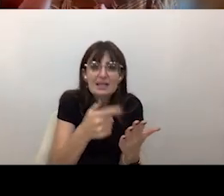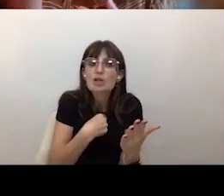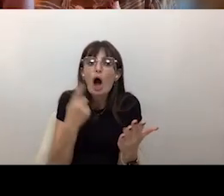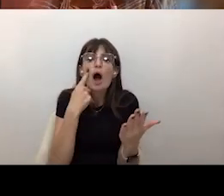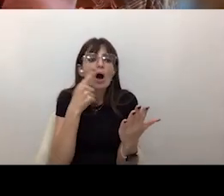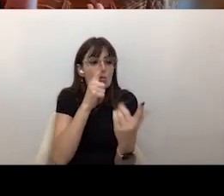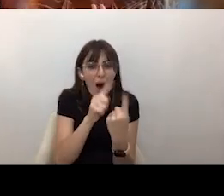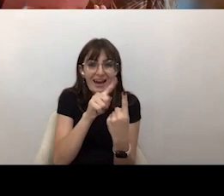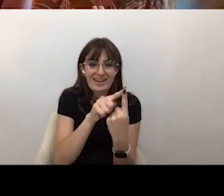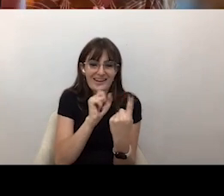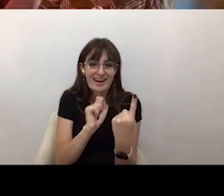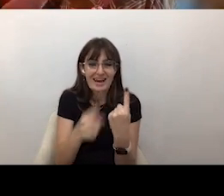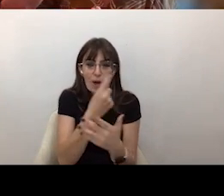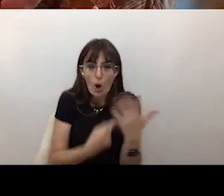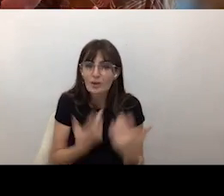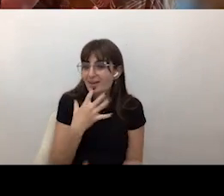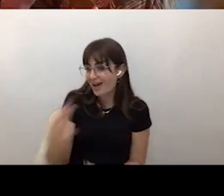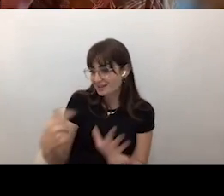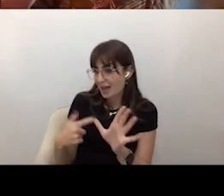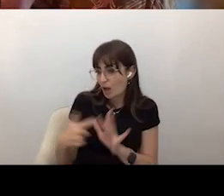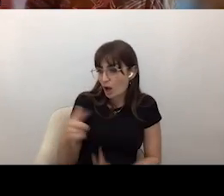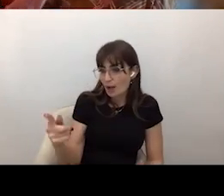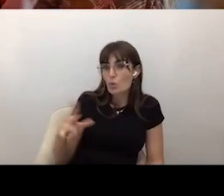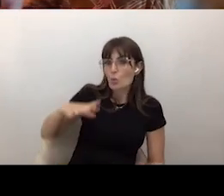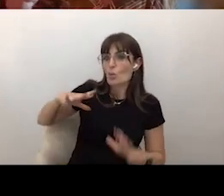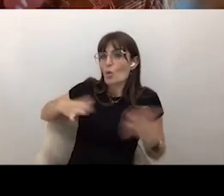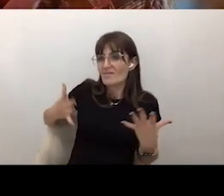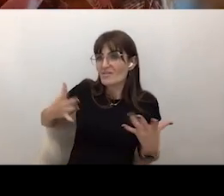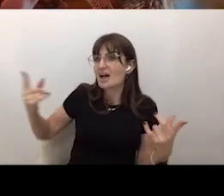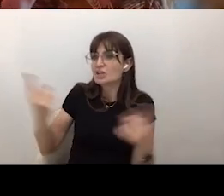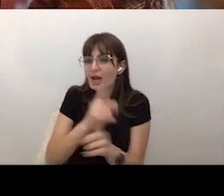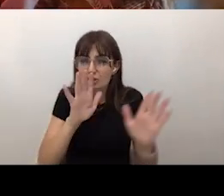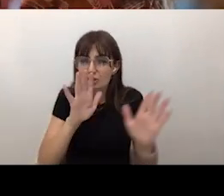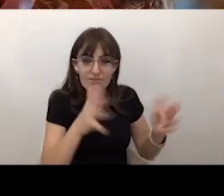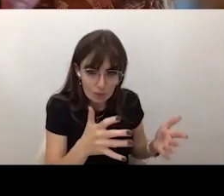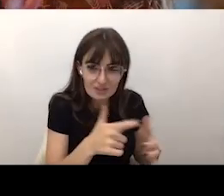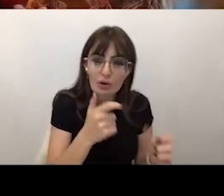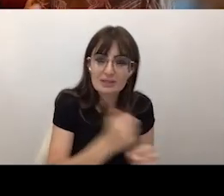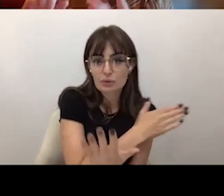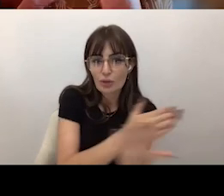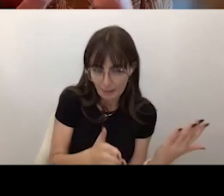and I can ask AI to change the focus to these different audiences.